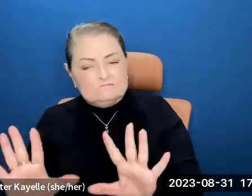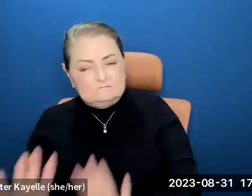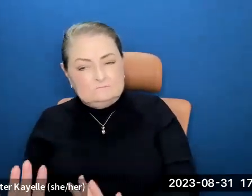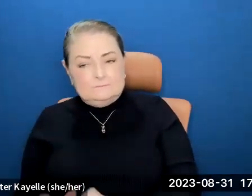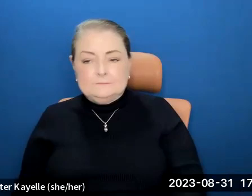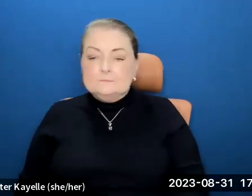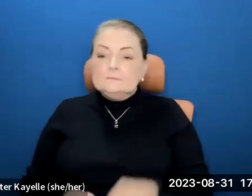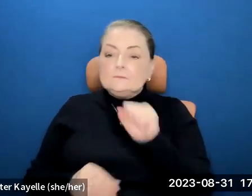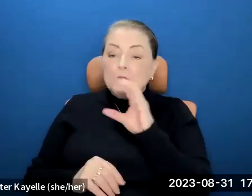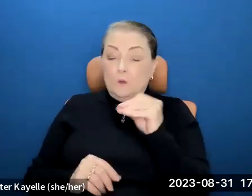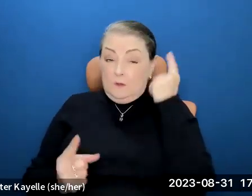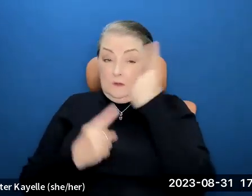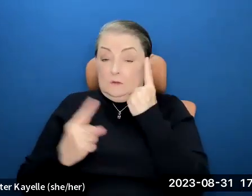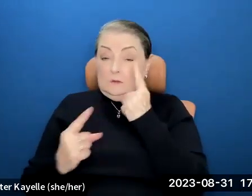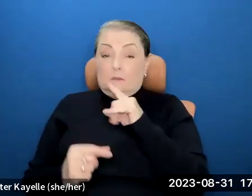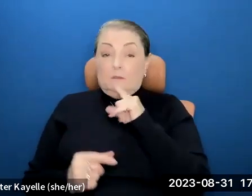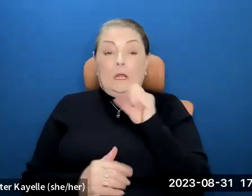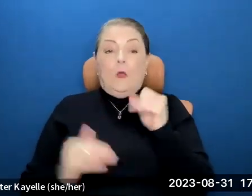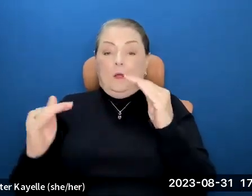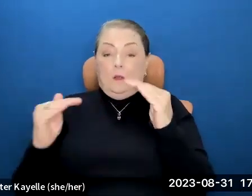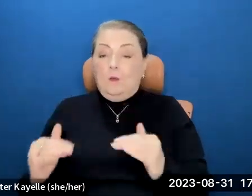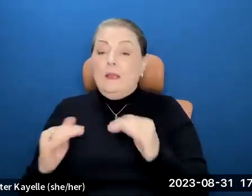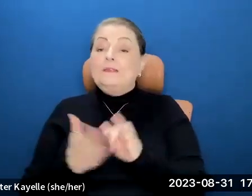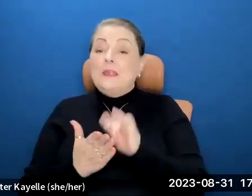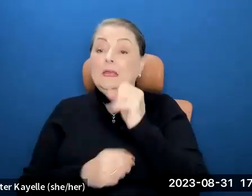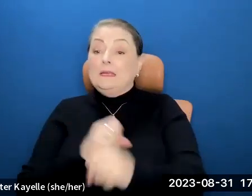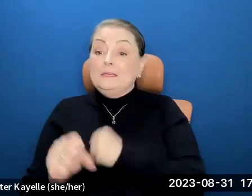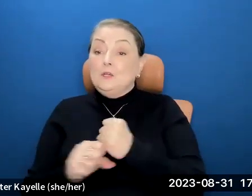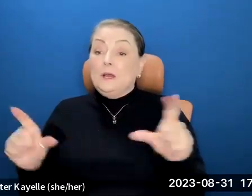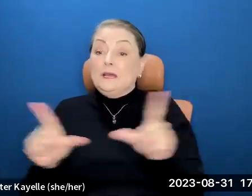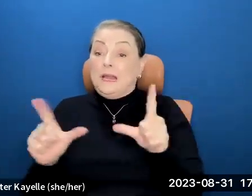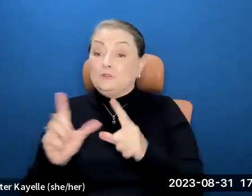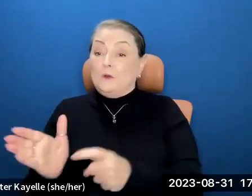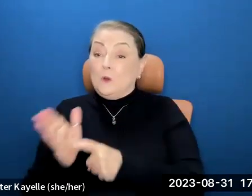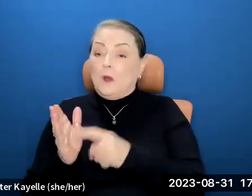we are also considering lowering the years of licensure requirement for licensure by endorsement